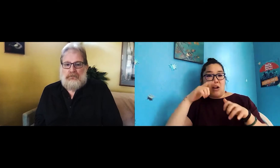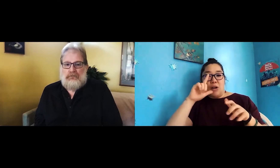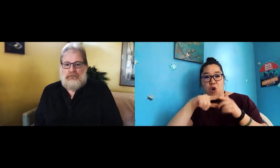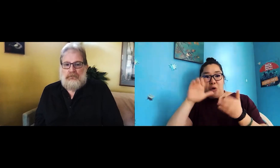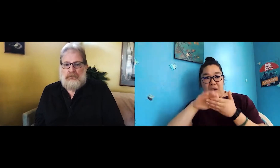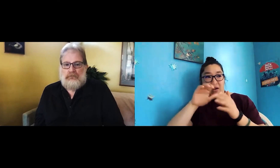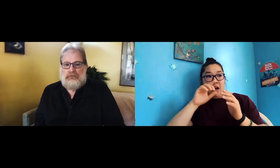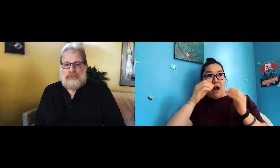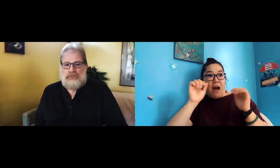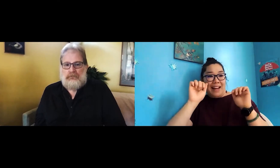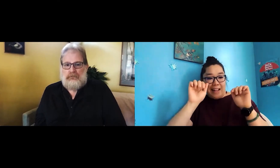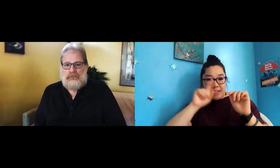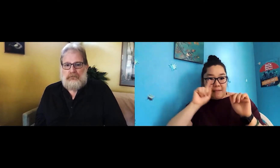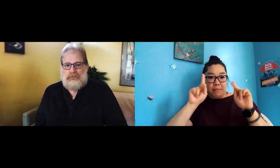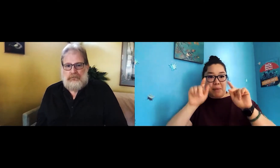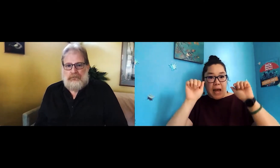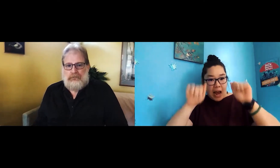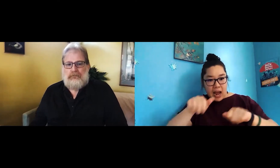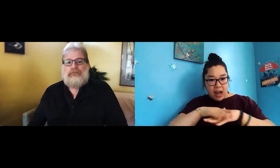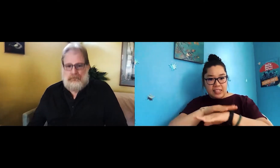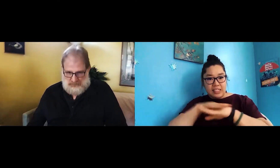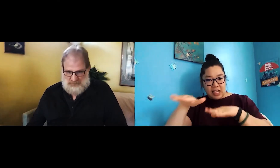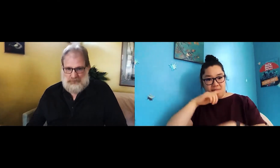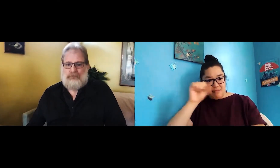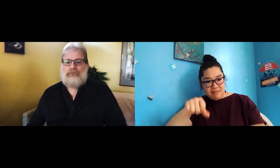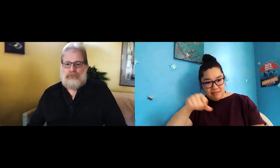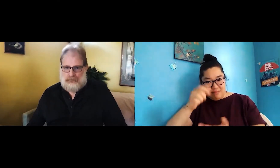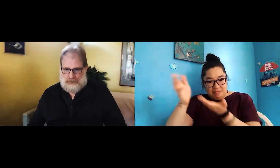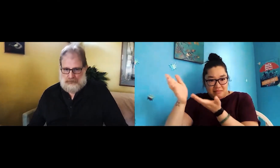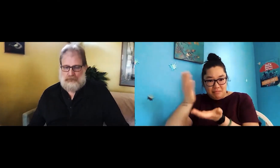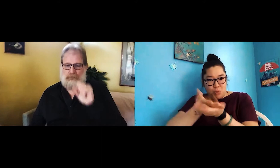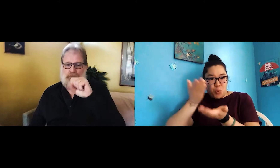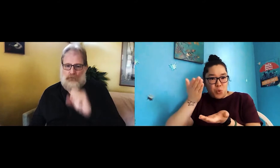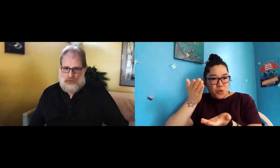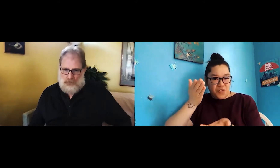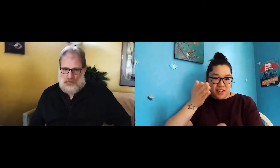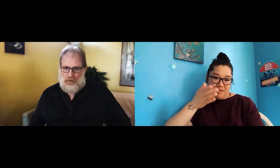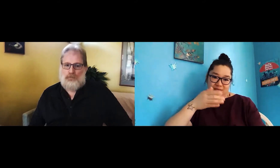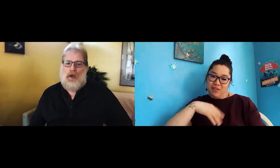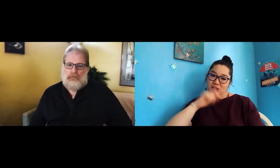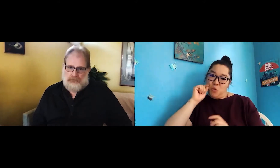I think audiences have a hard time believing that Deaf actors can succeed on stage. And here you are, living proof.